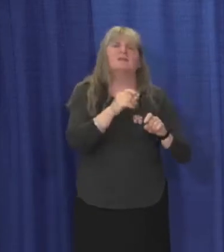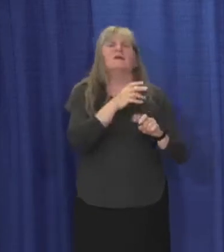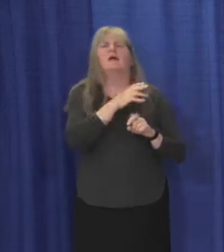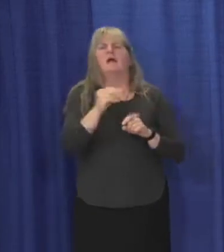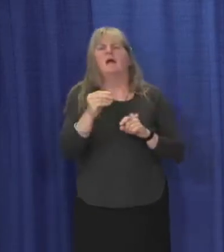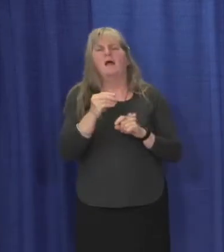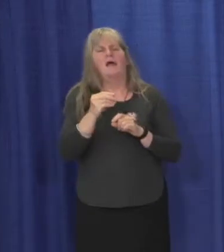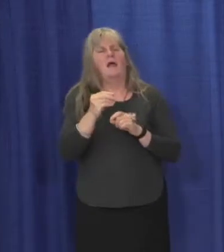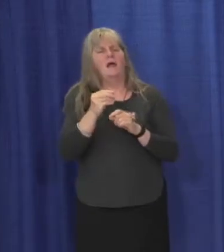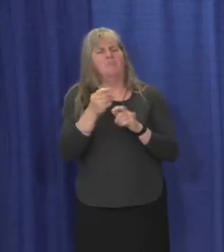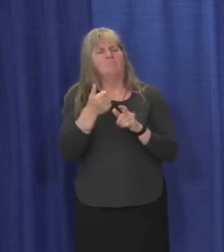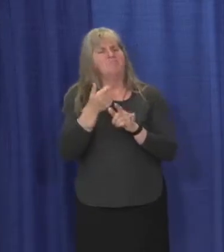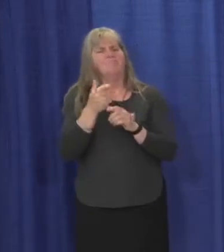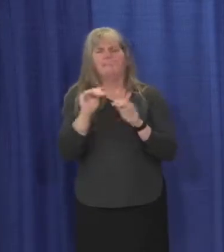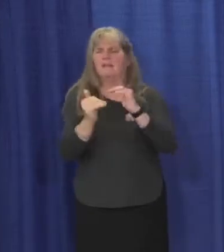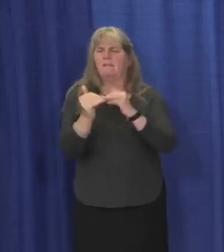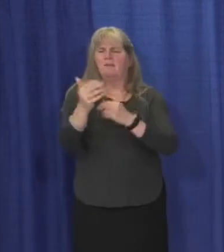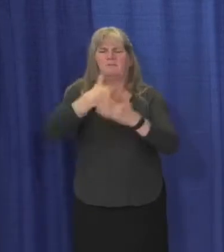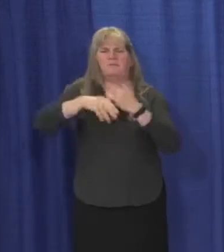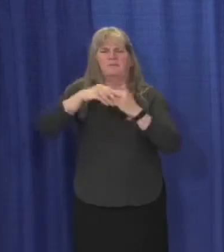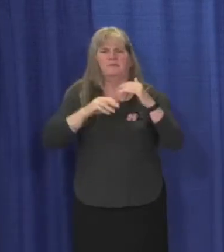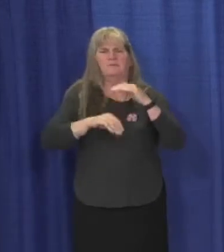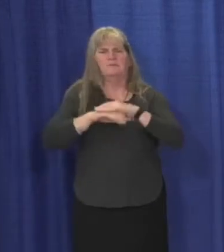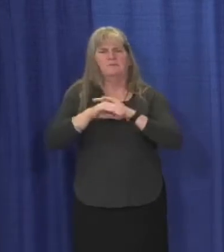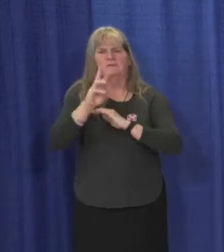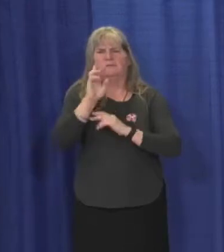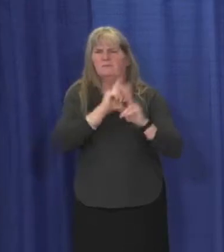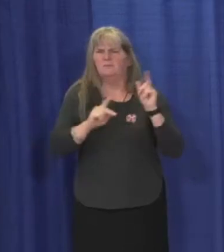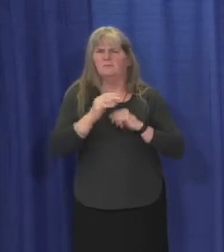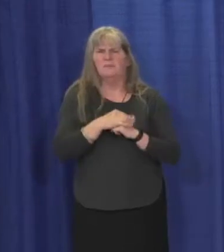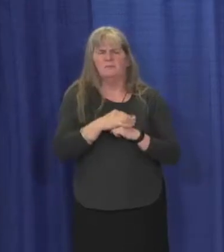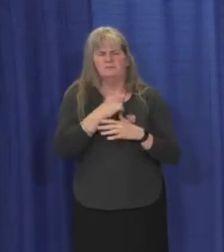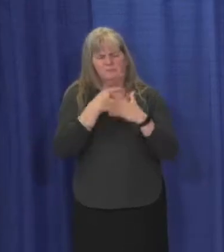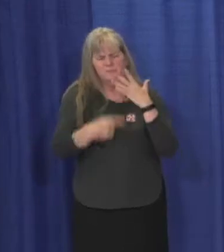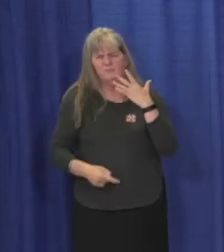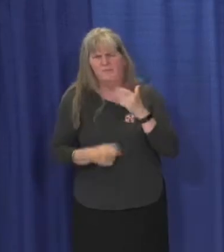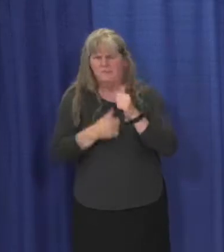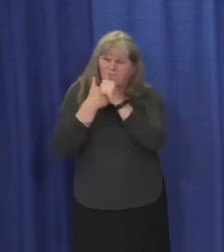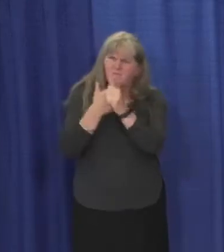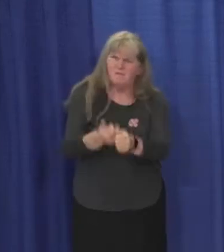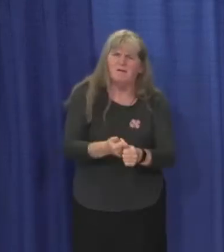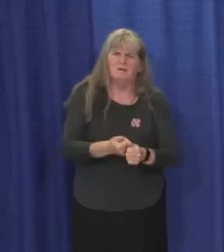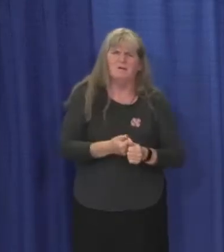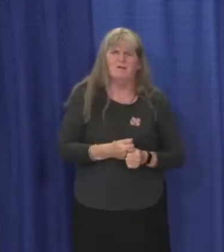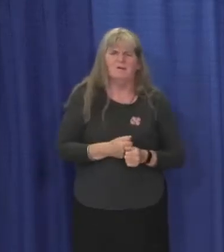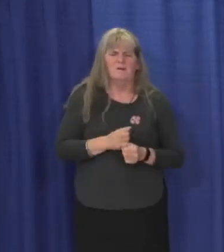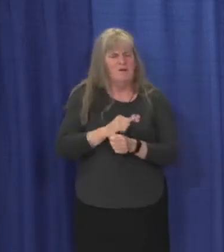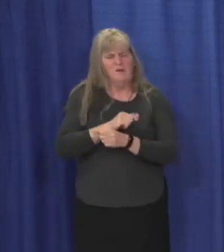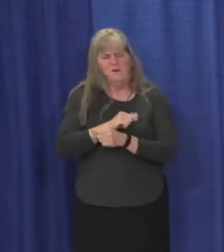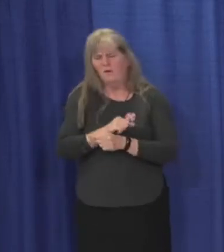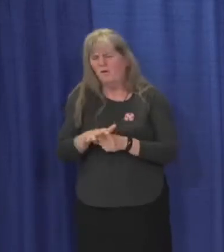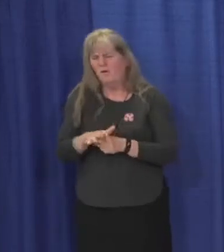And stick to six for now. We know this virus won't stop